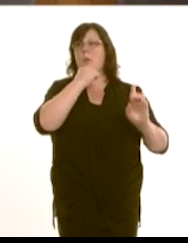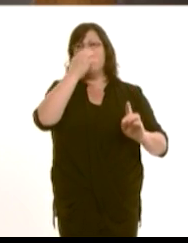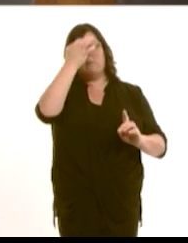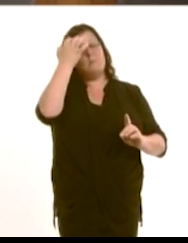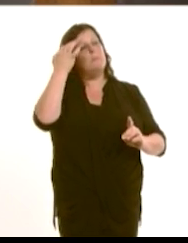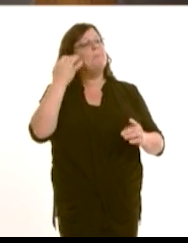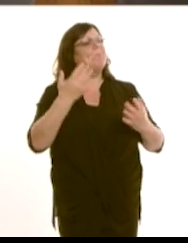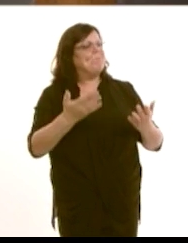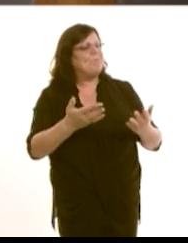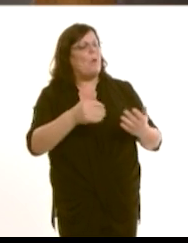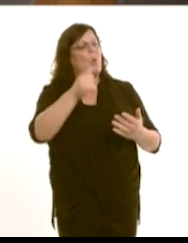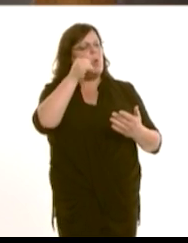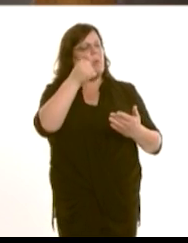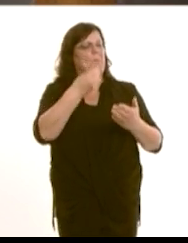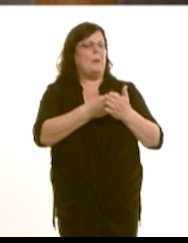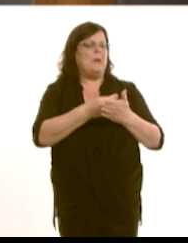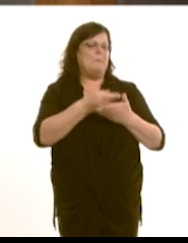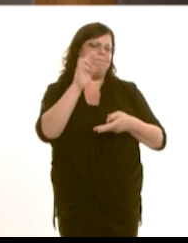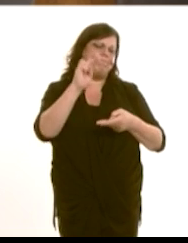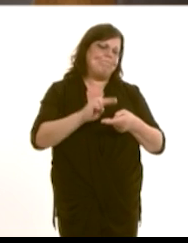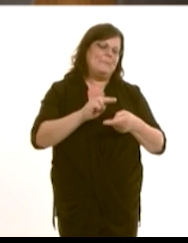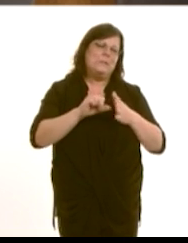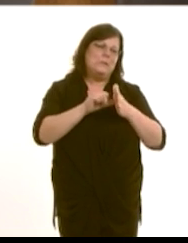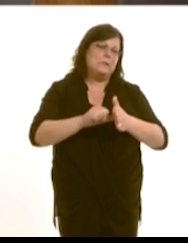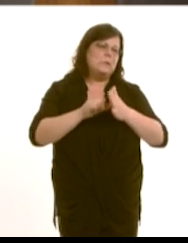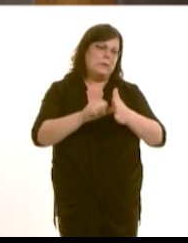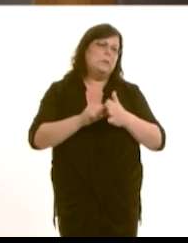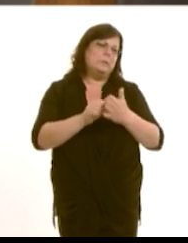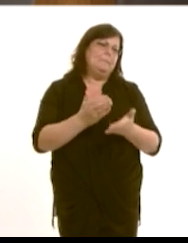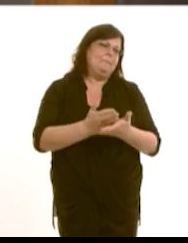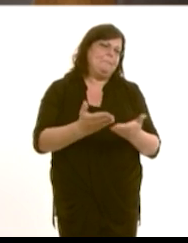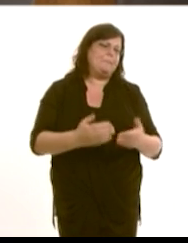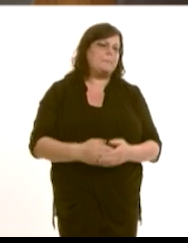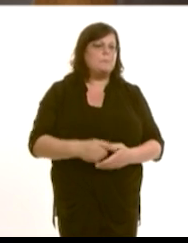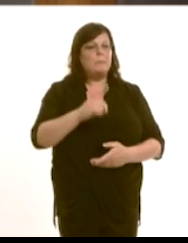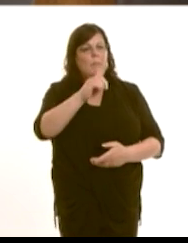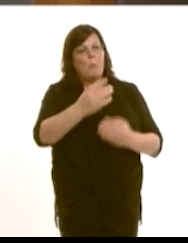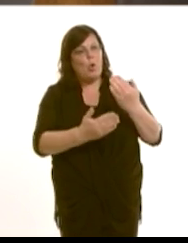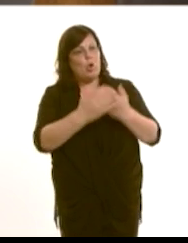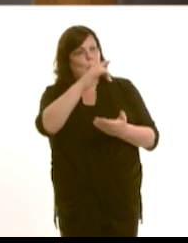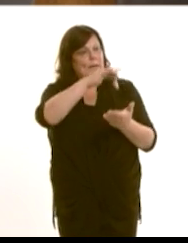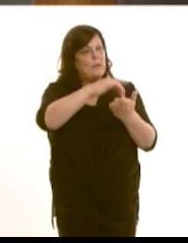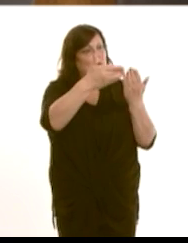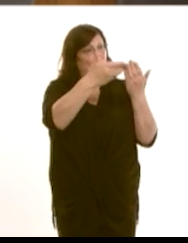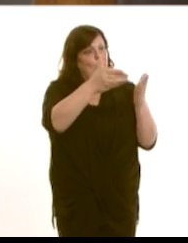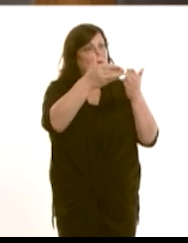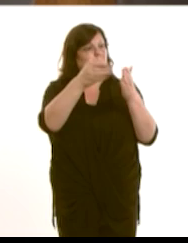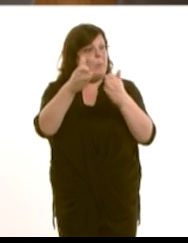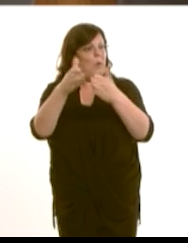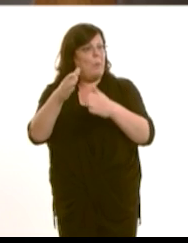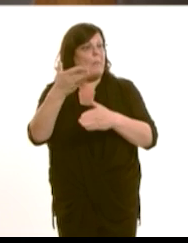But weíve also ensured that new centres have been opened across Walesófrom Pontardawe